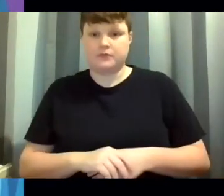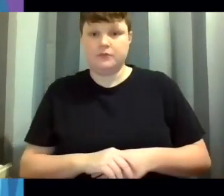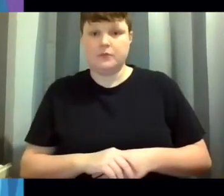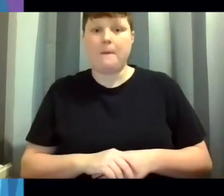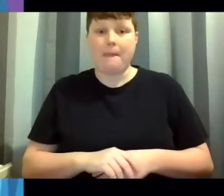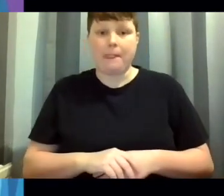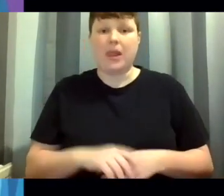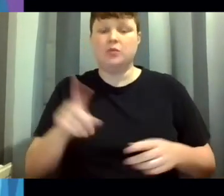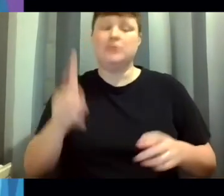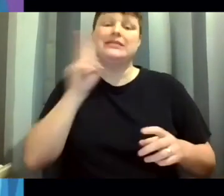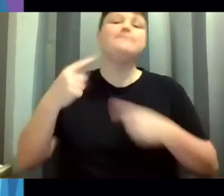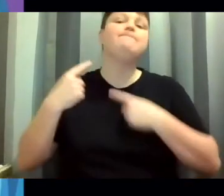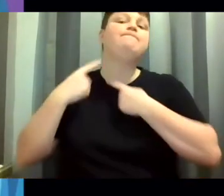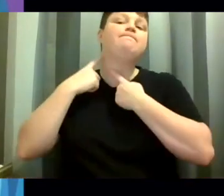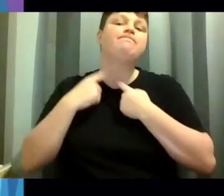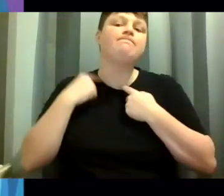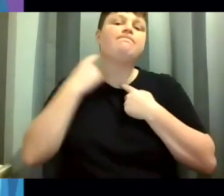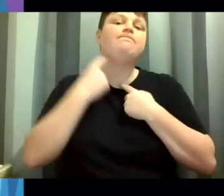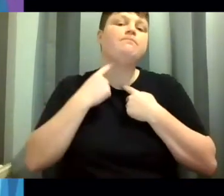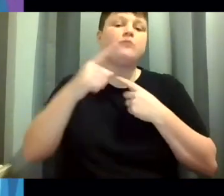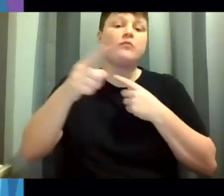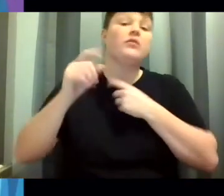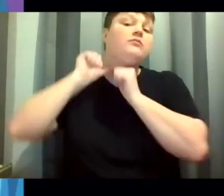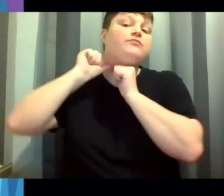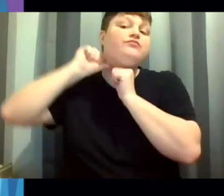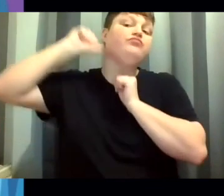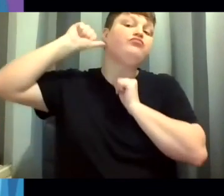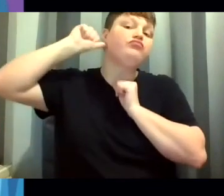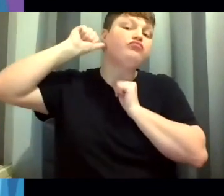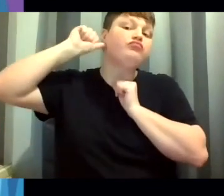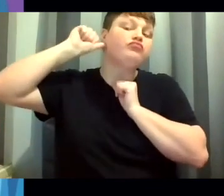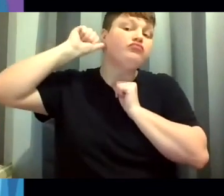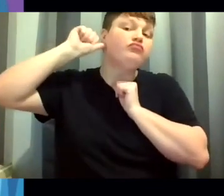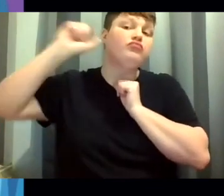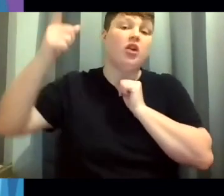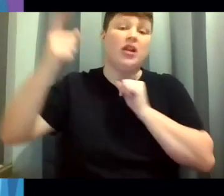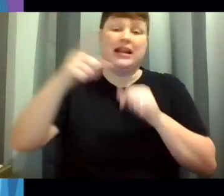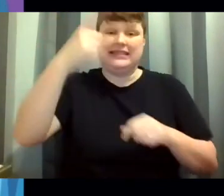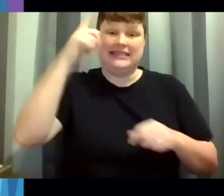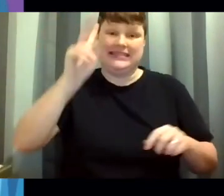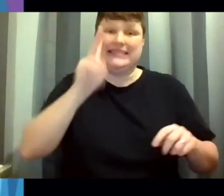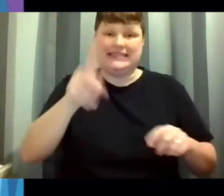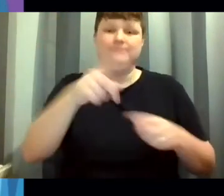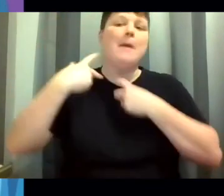this is the conventional diagnostic method where somebody's having an invasive surgical biopsy to